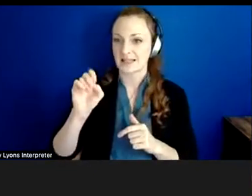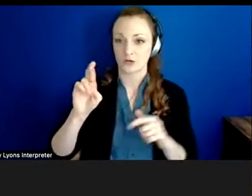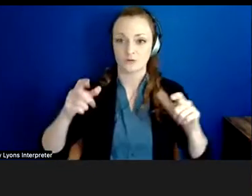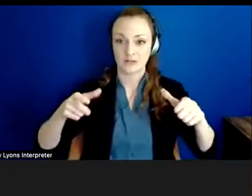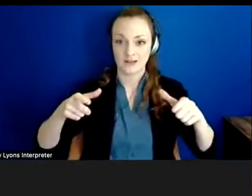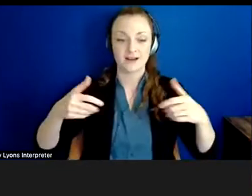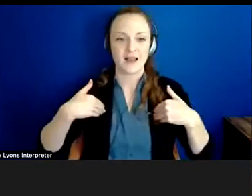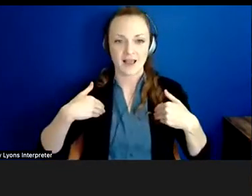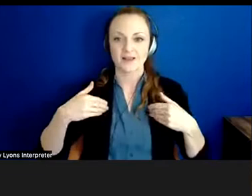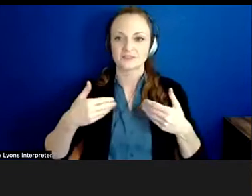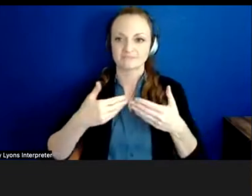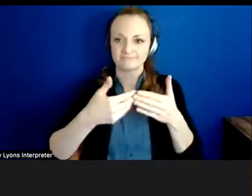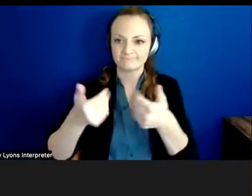the cedar plate 19:14:18 will then have all of the foods put